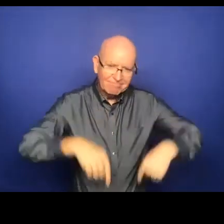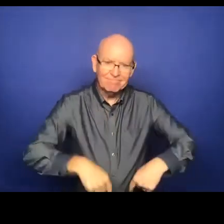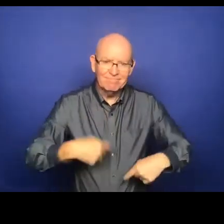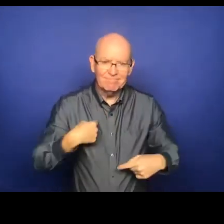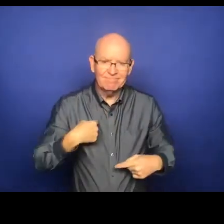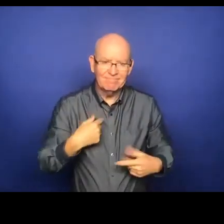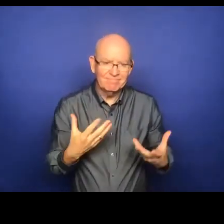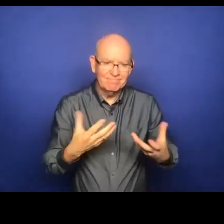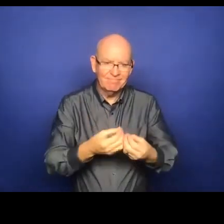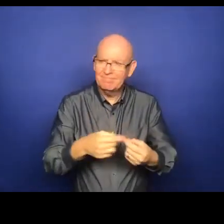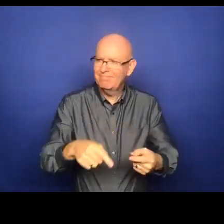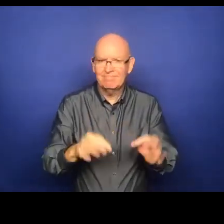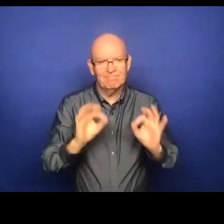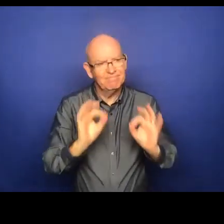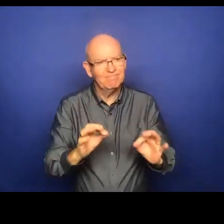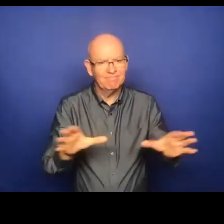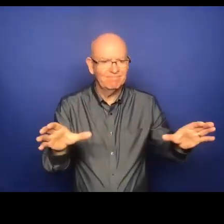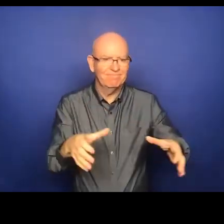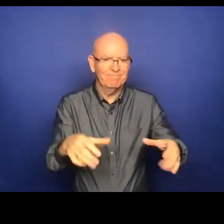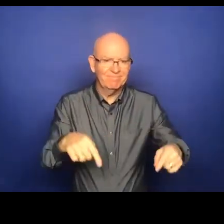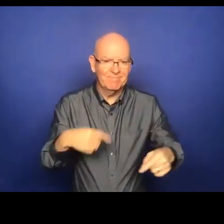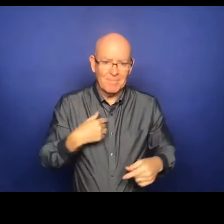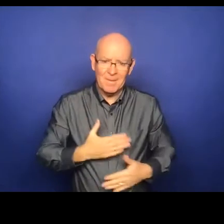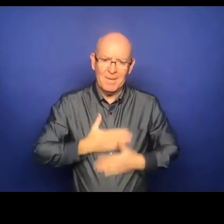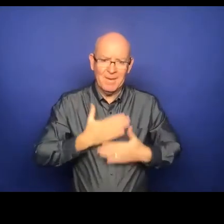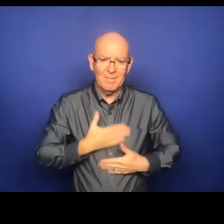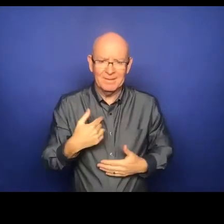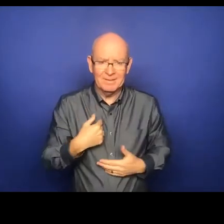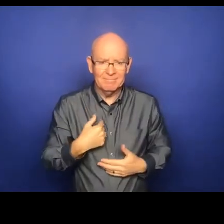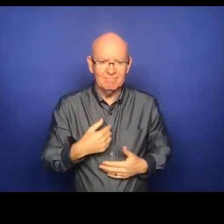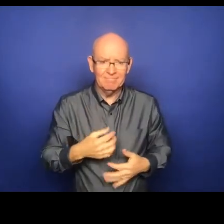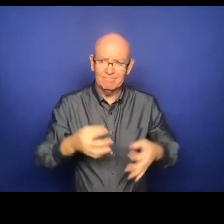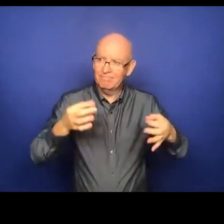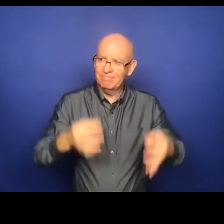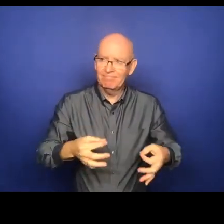very